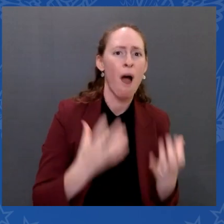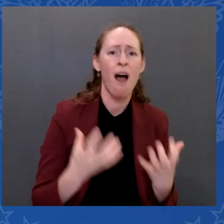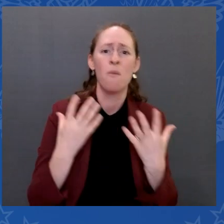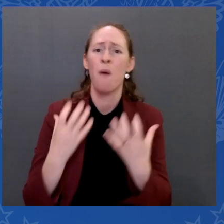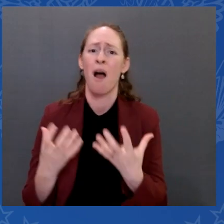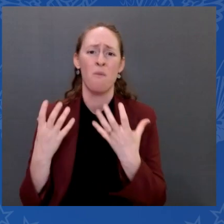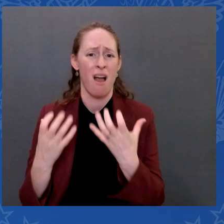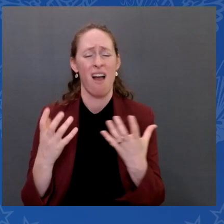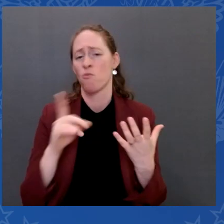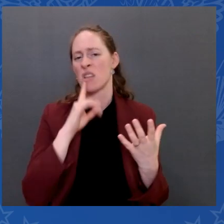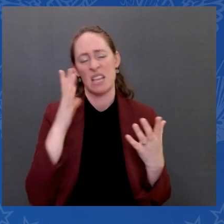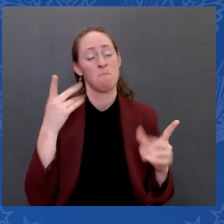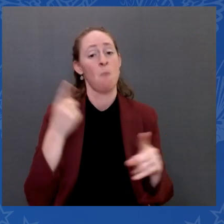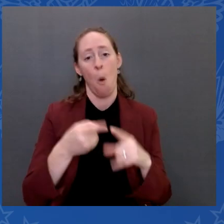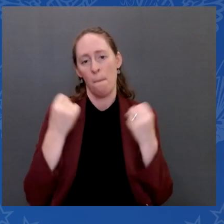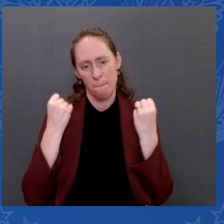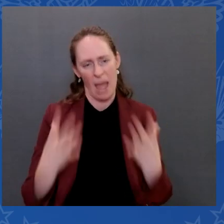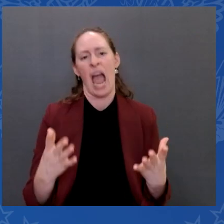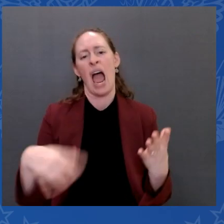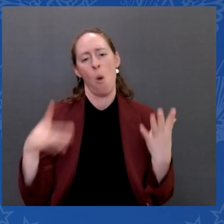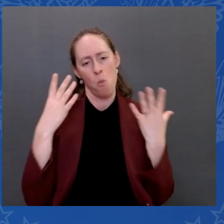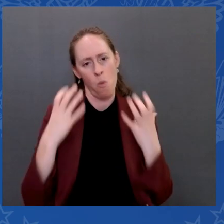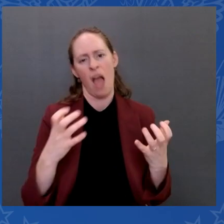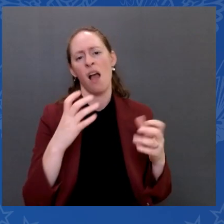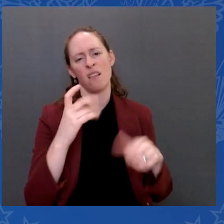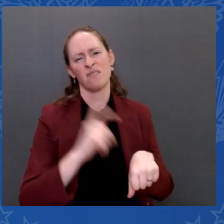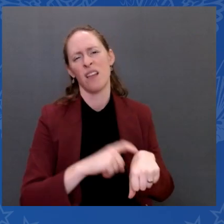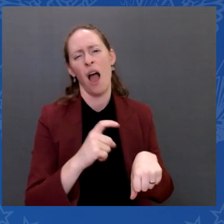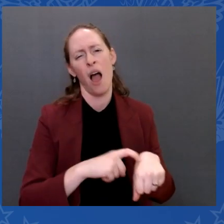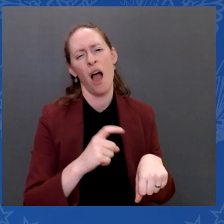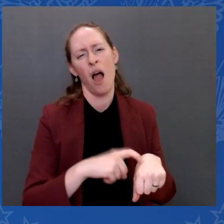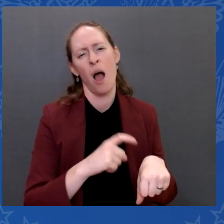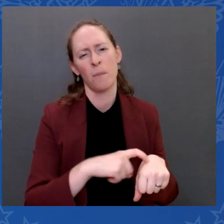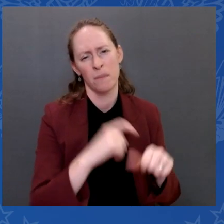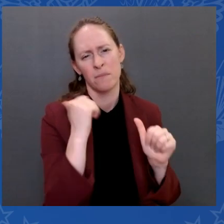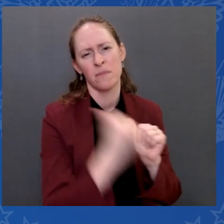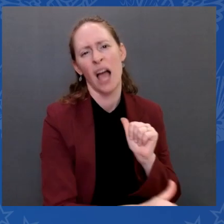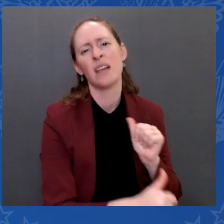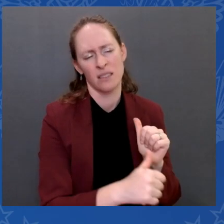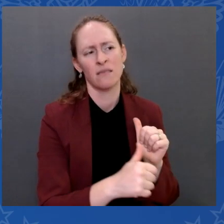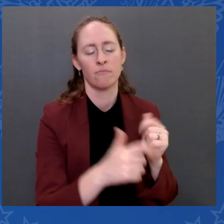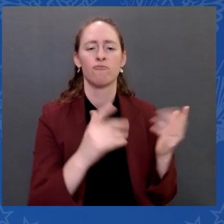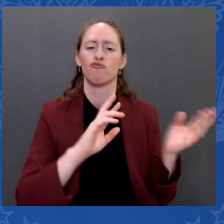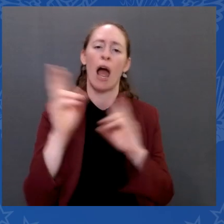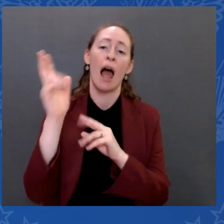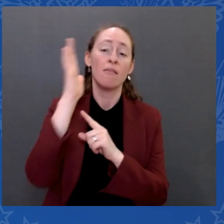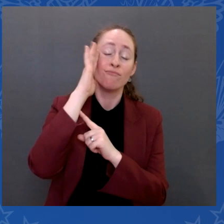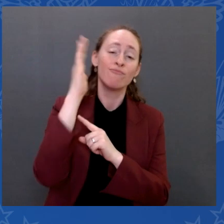and resolve these vulnerabilities. Thanks, Brian. The President: Jake, I'd like to ask you a question, if I can.